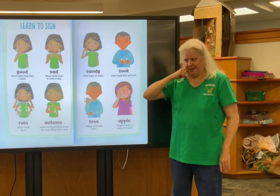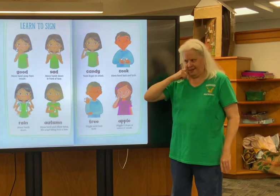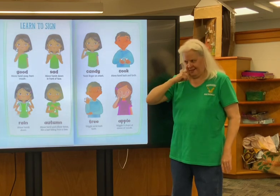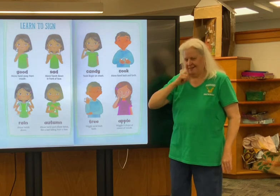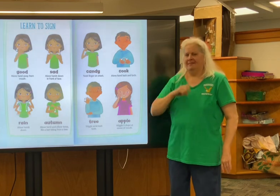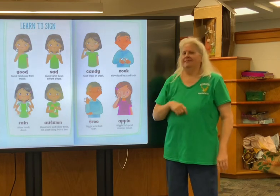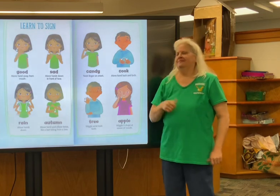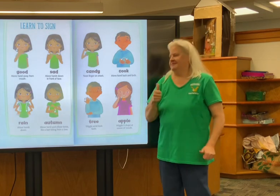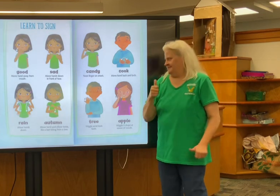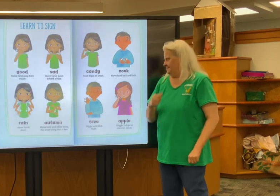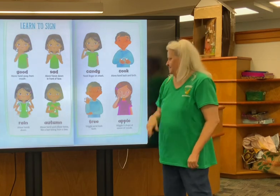apple